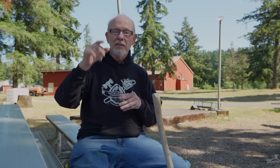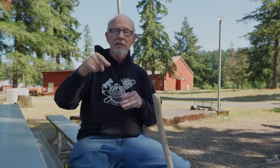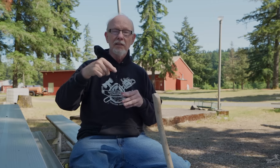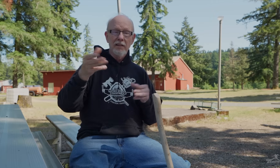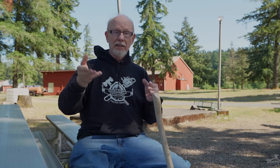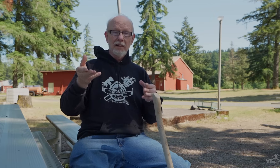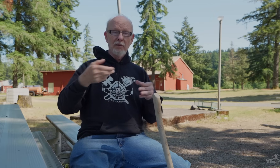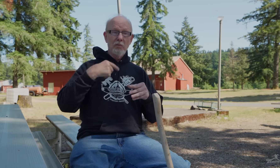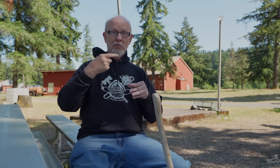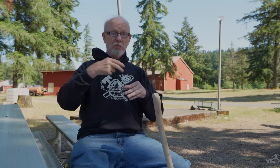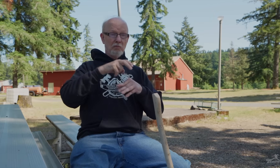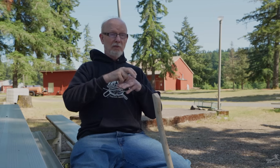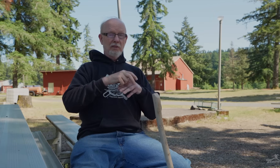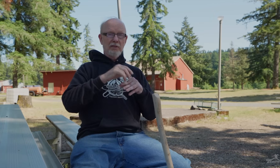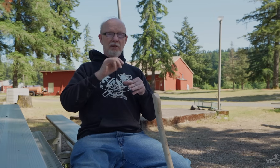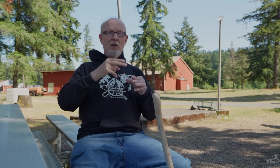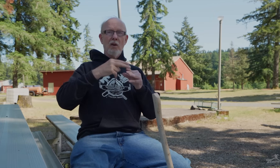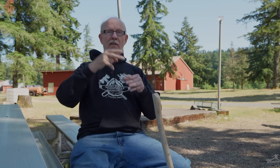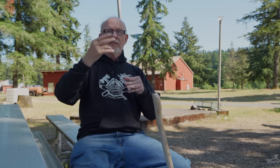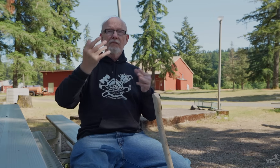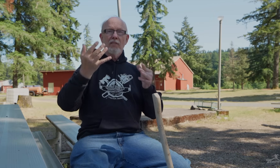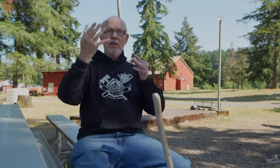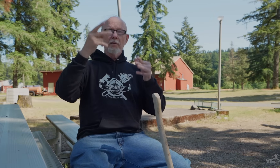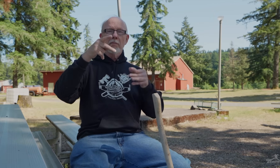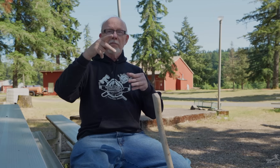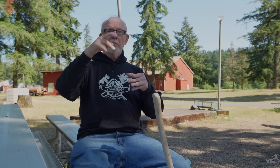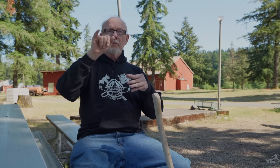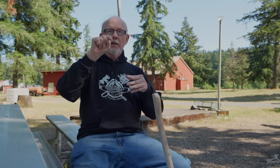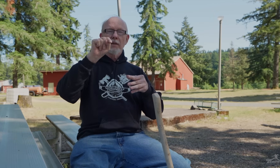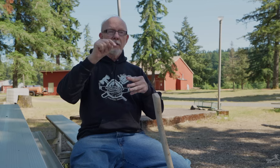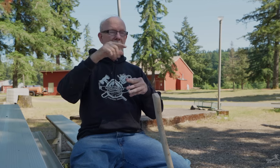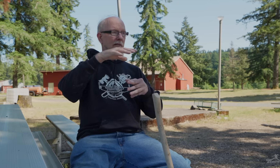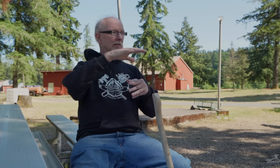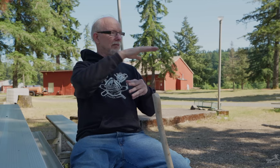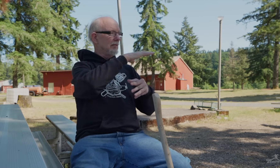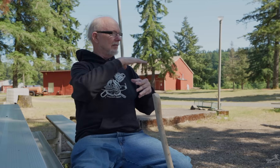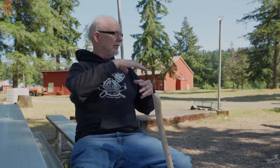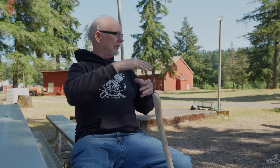Where I’m sitting now is called the fire pit.